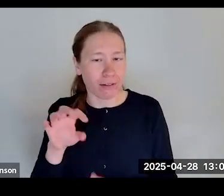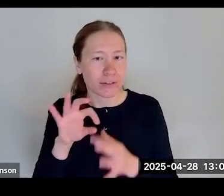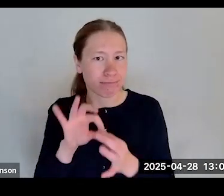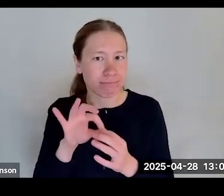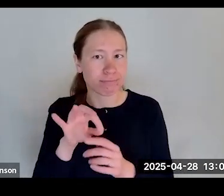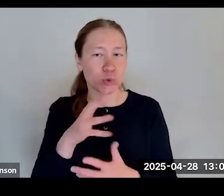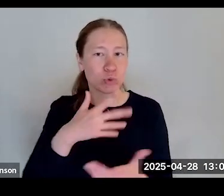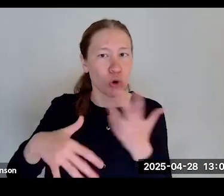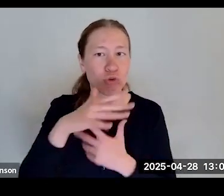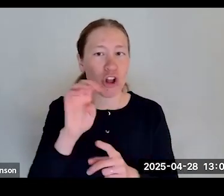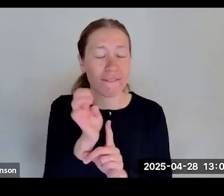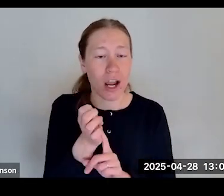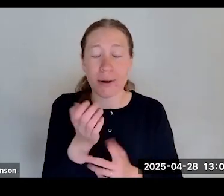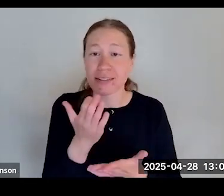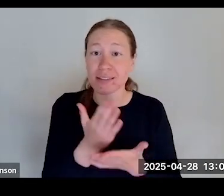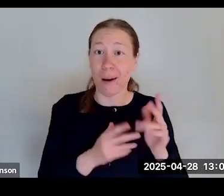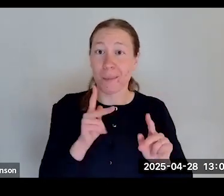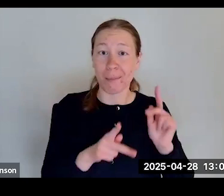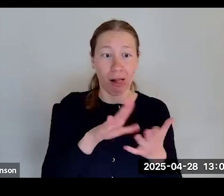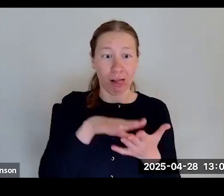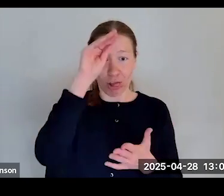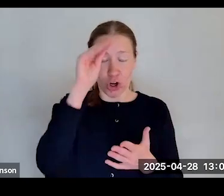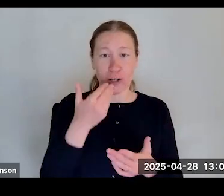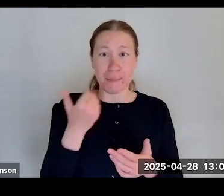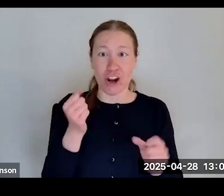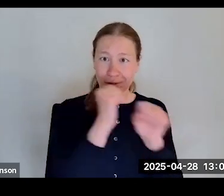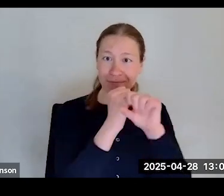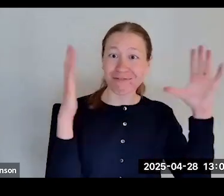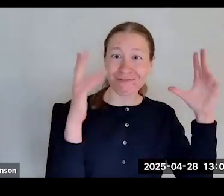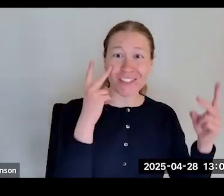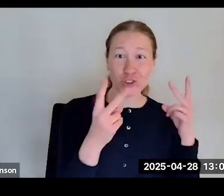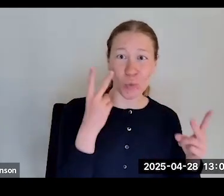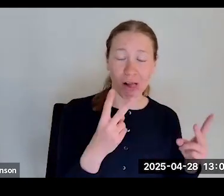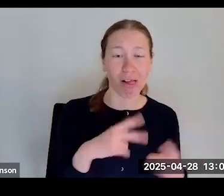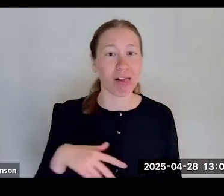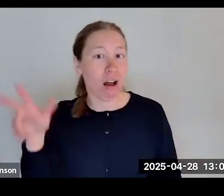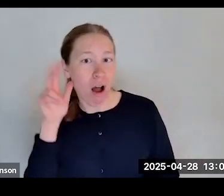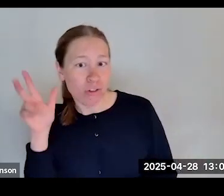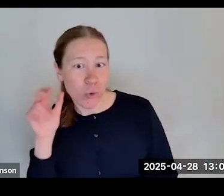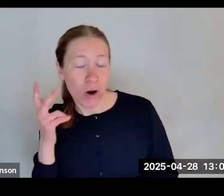Some people may learn better visually, some auditorily, some are a hybrid of both.